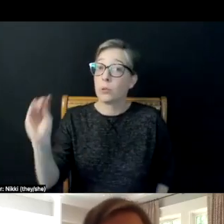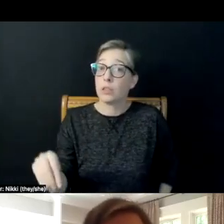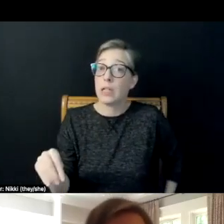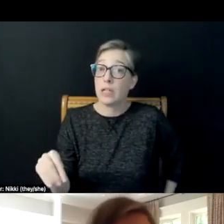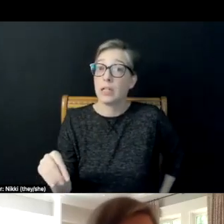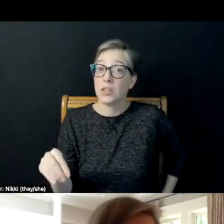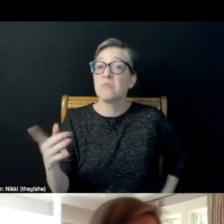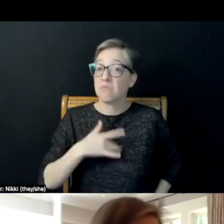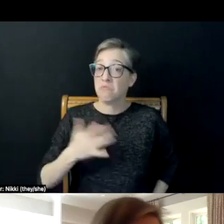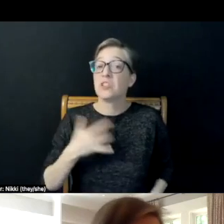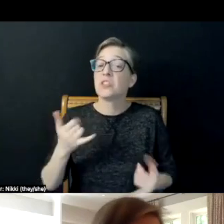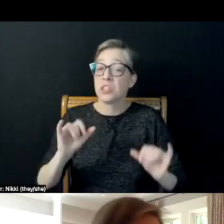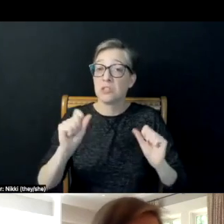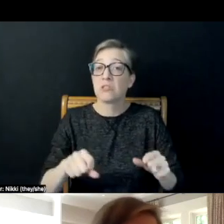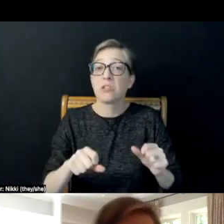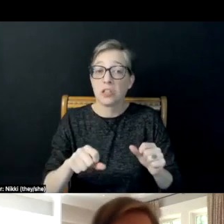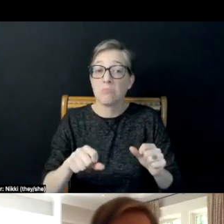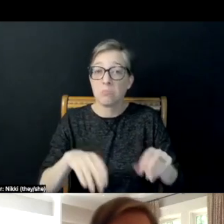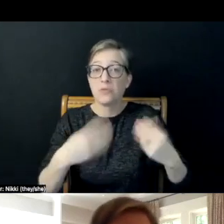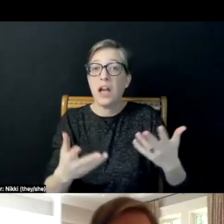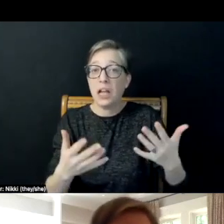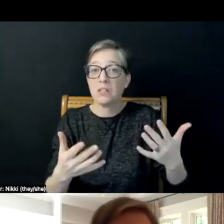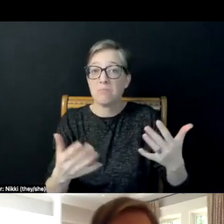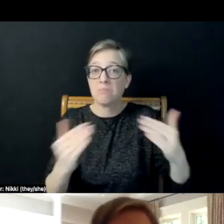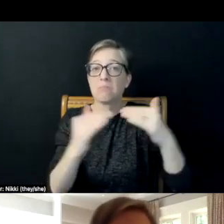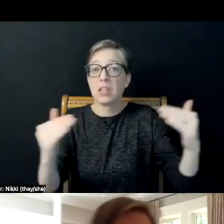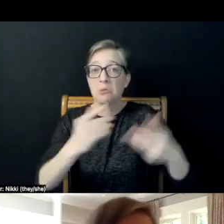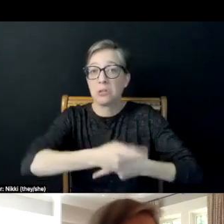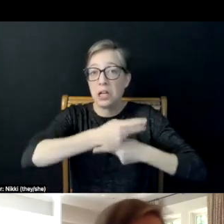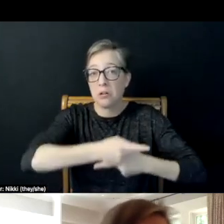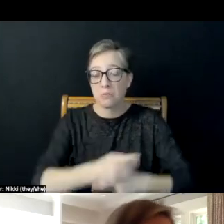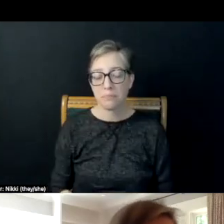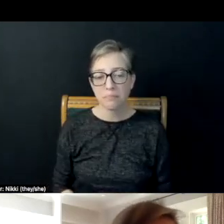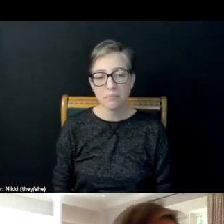Next slide, please and again,